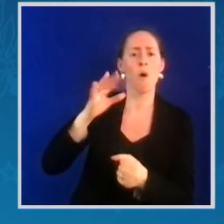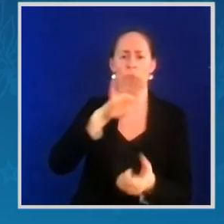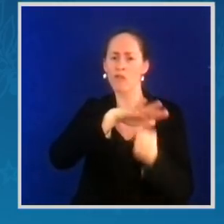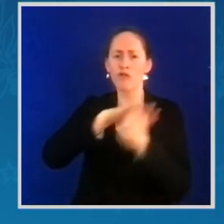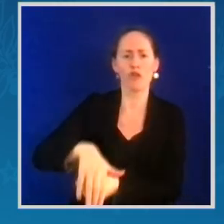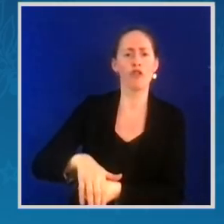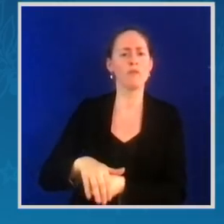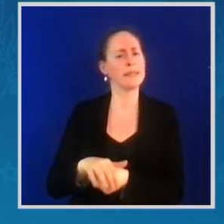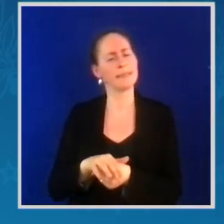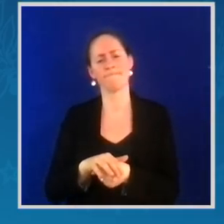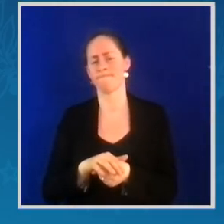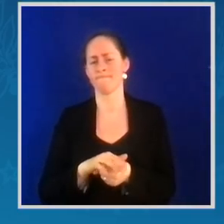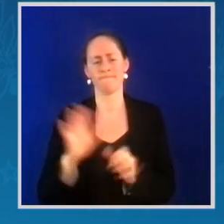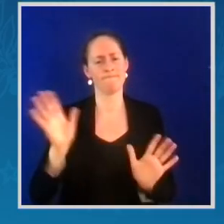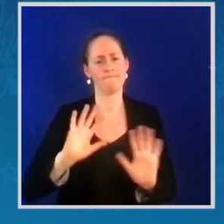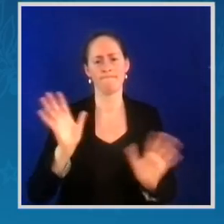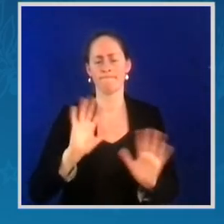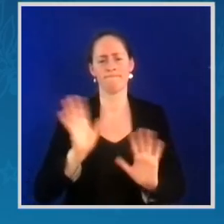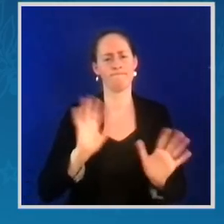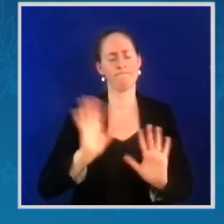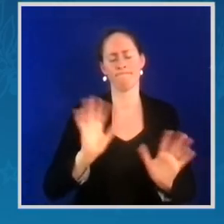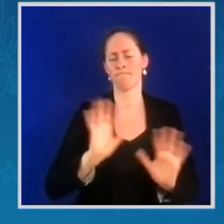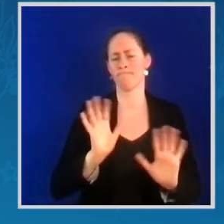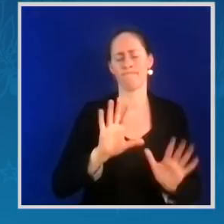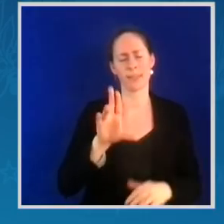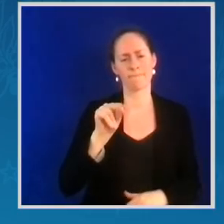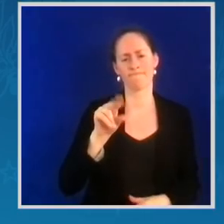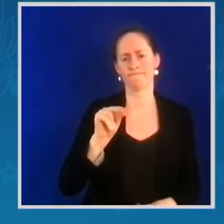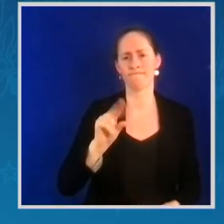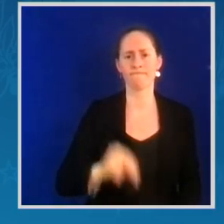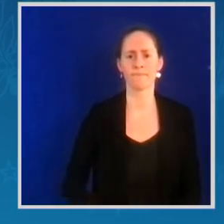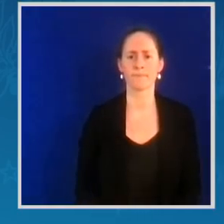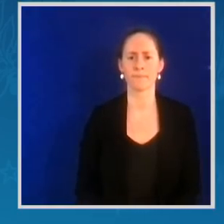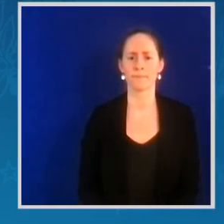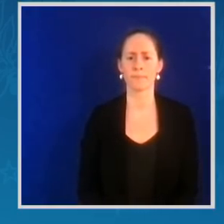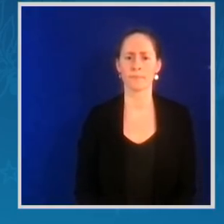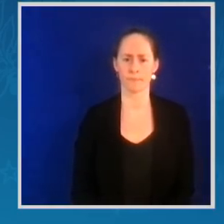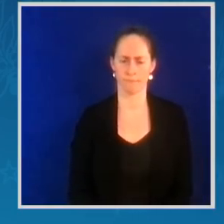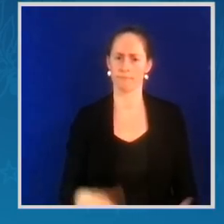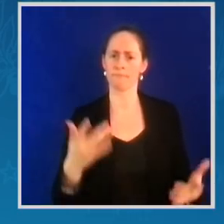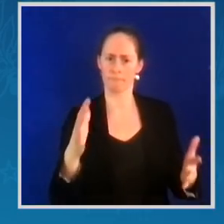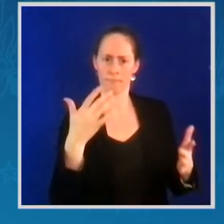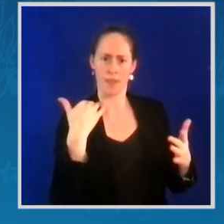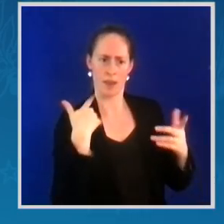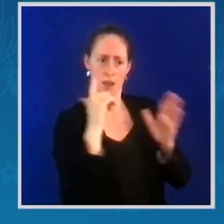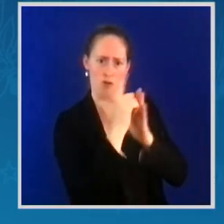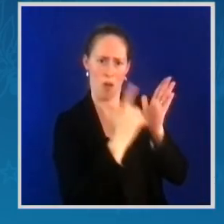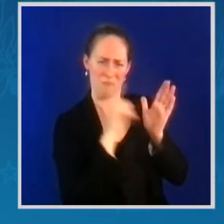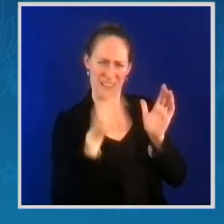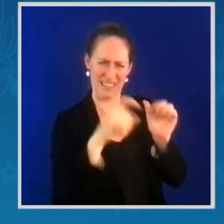So, there's the legislation. There is the work that we are doing, and we'll continue to do of uplifting the issues so that we can make sure